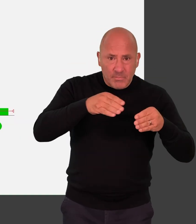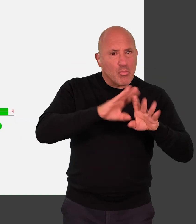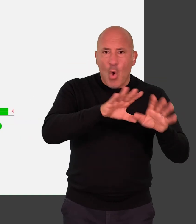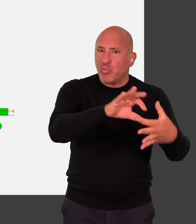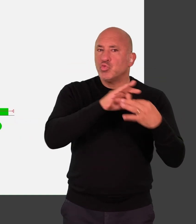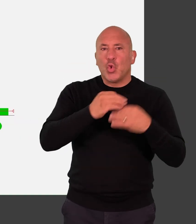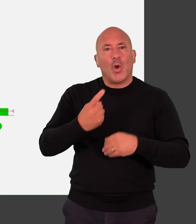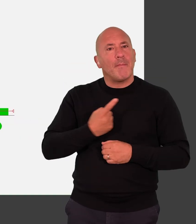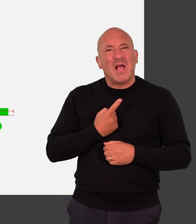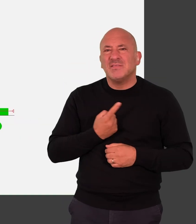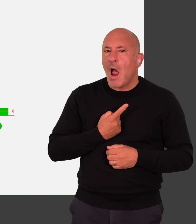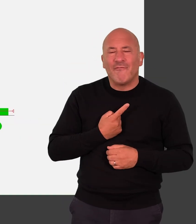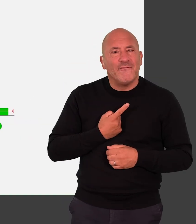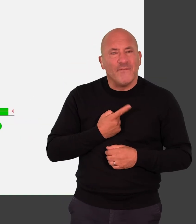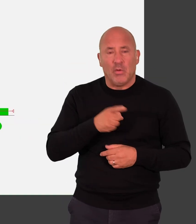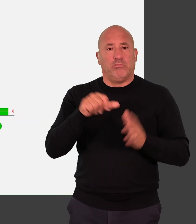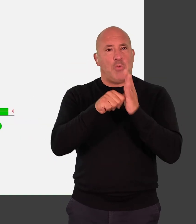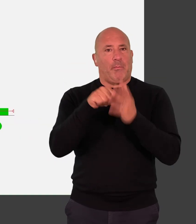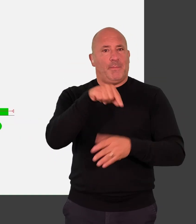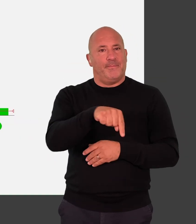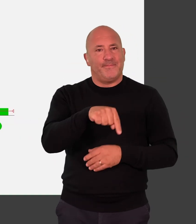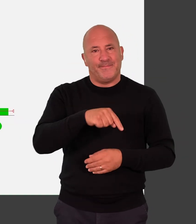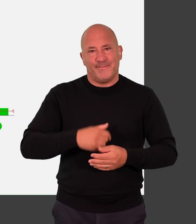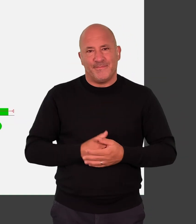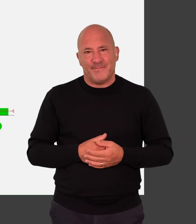that’s not in tune with the person.